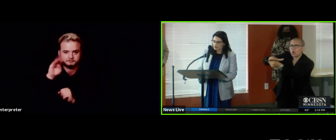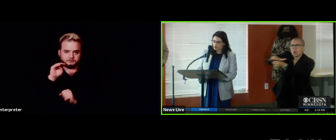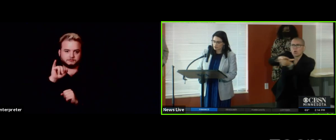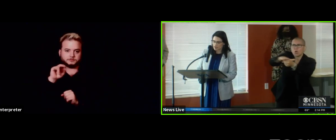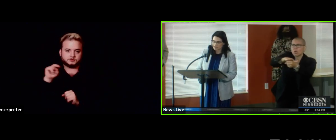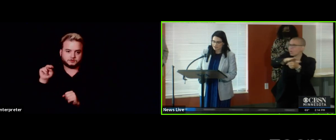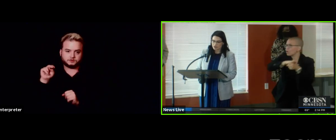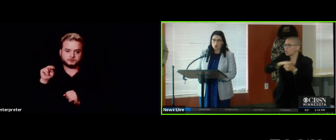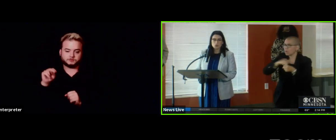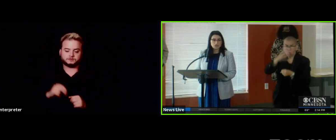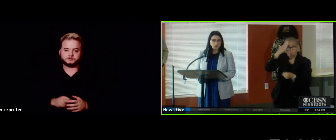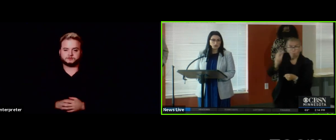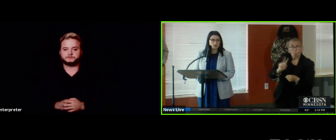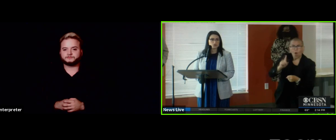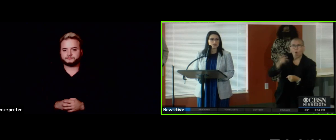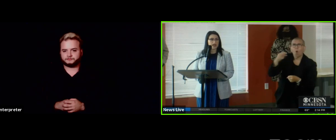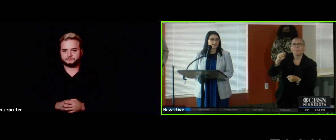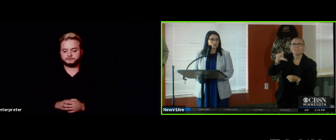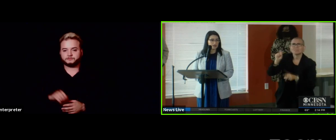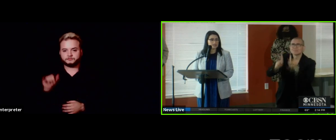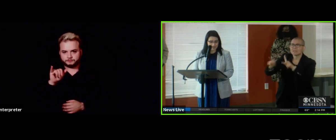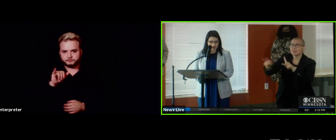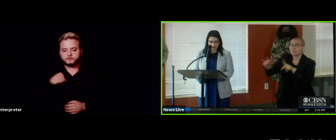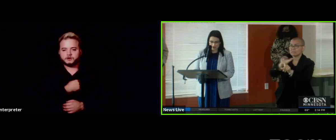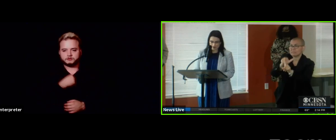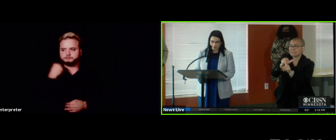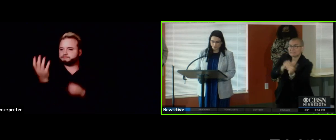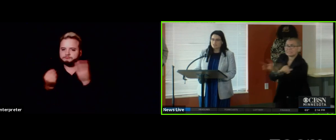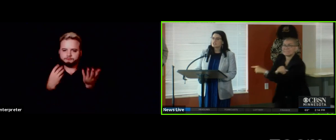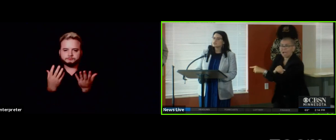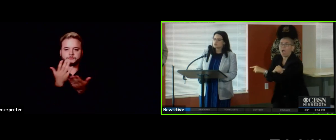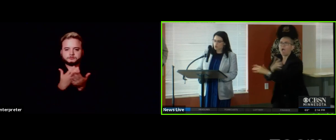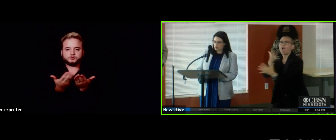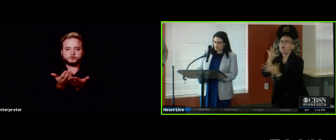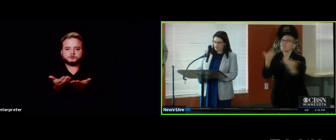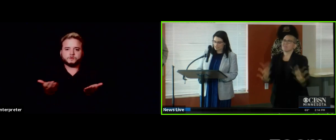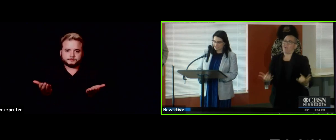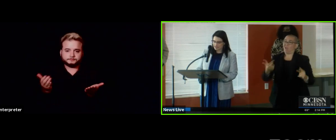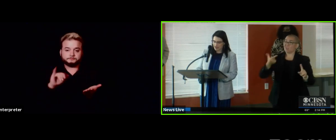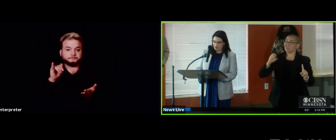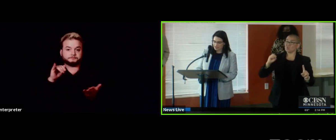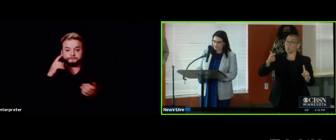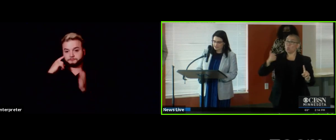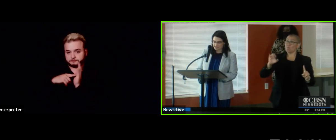unrest into hotel rooms with highly trained staff. These new COVID 19 housing assistance